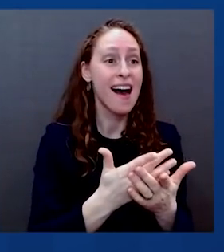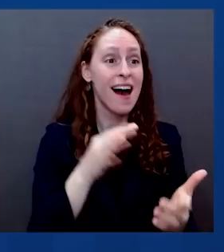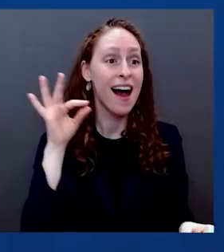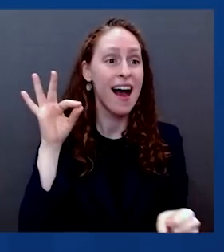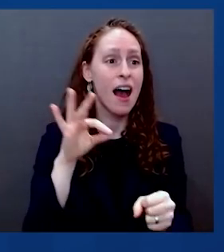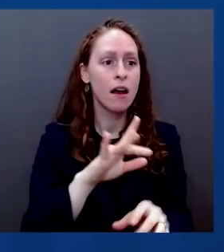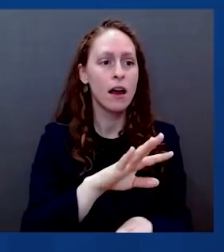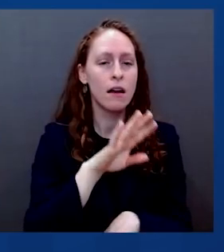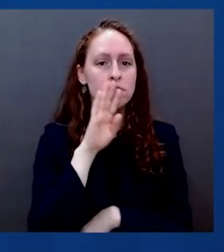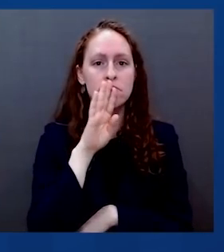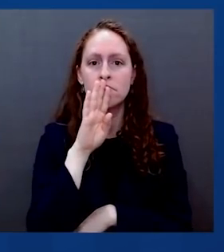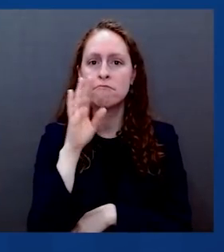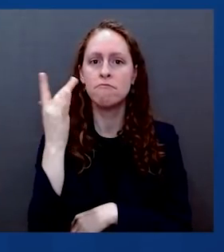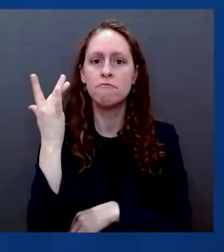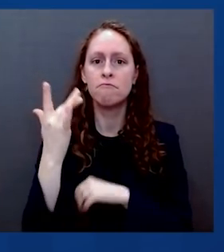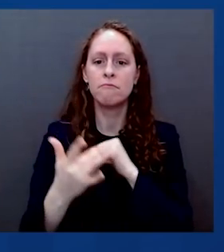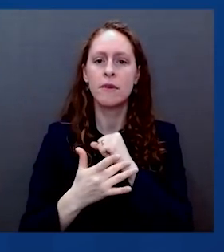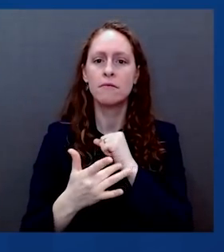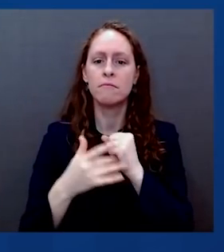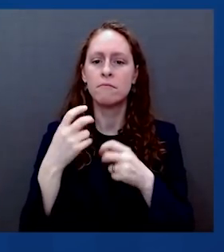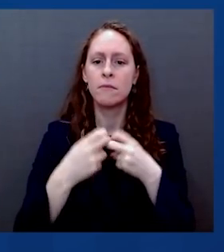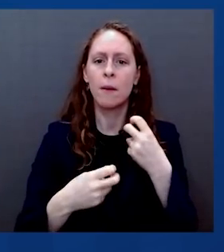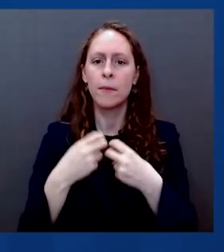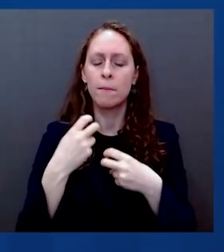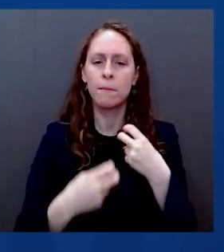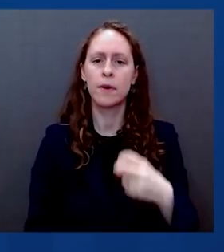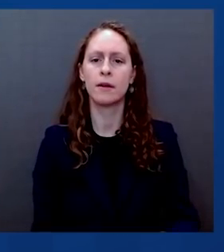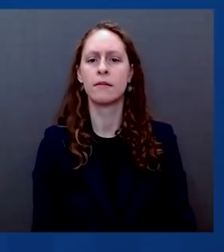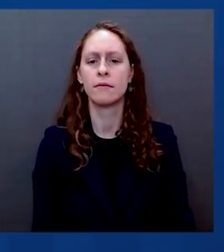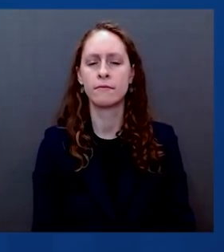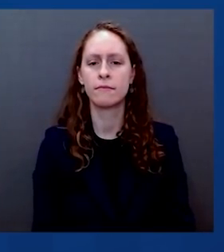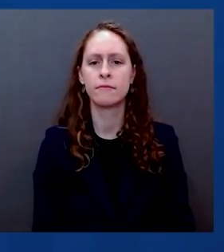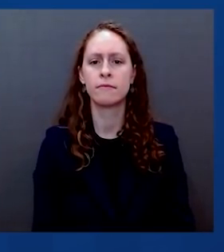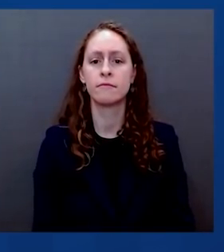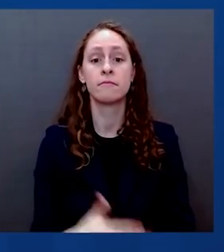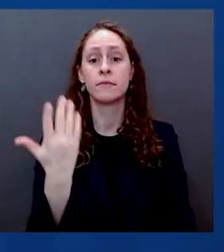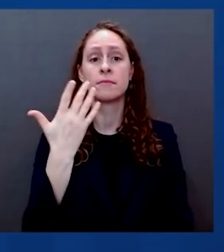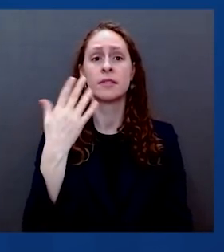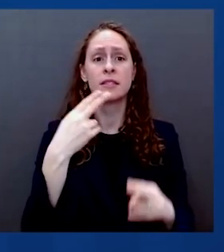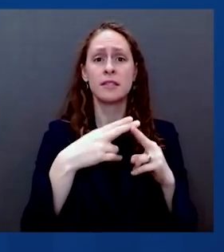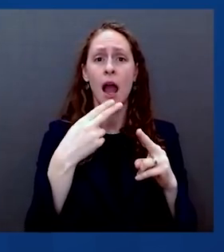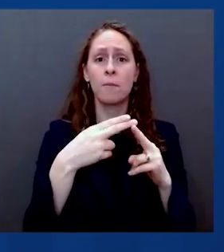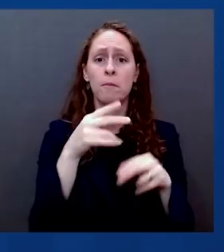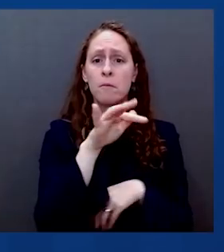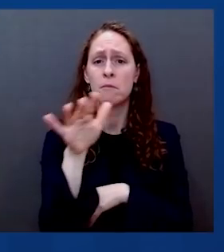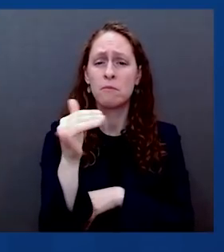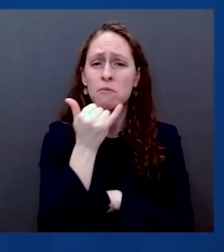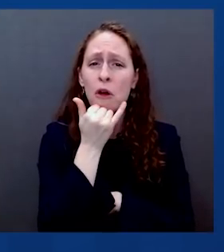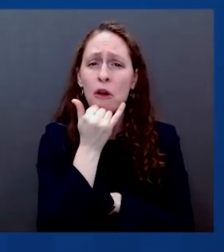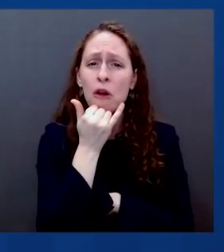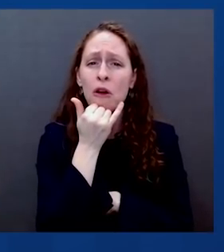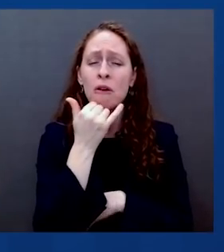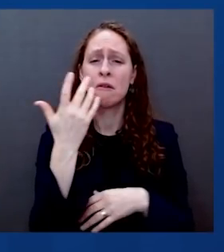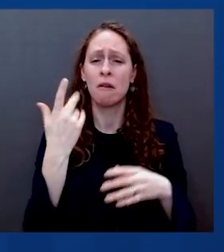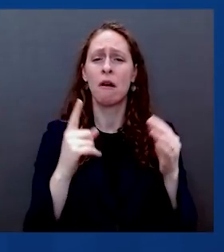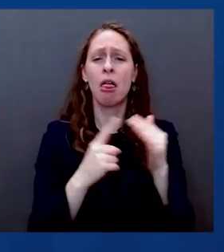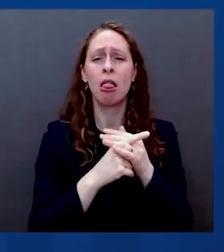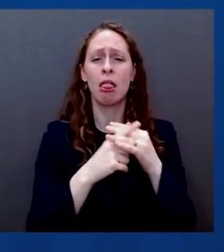as well as laws preventing food and water distribution to long polling place lines and many citizens and their right to vote,